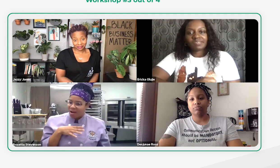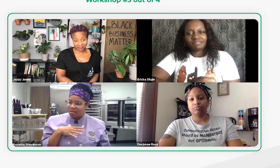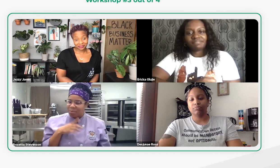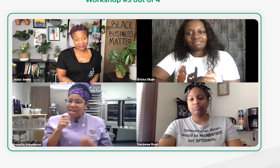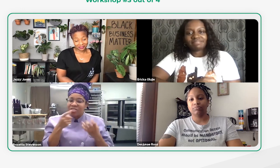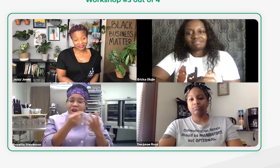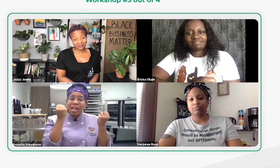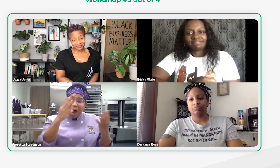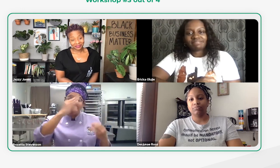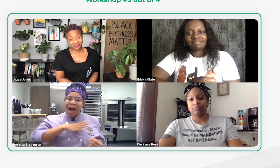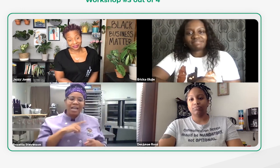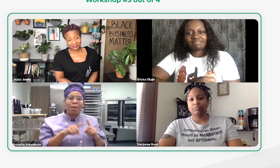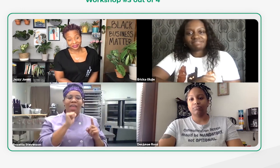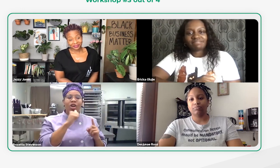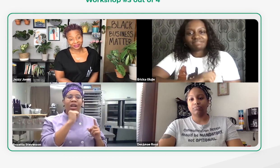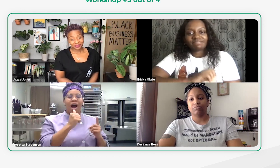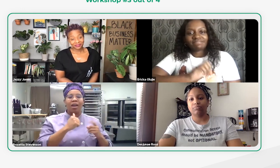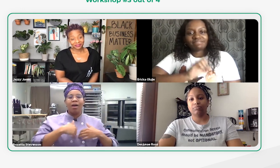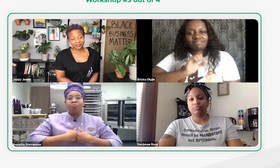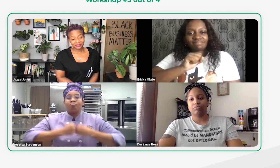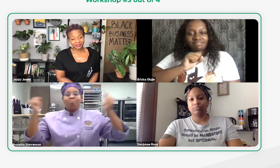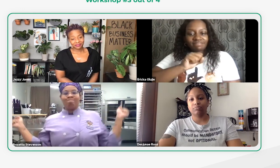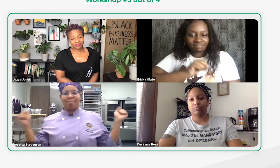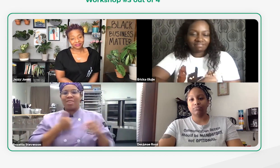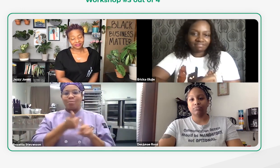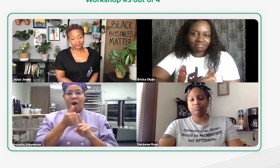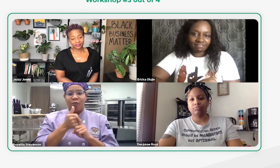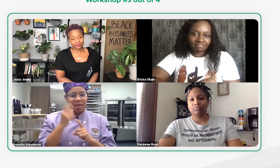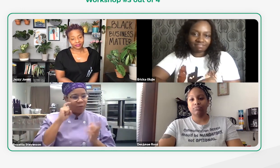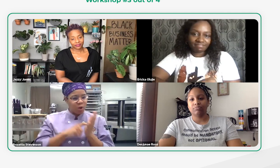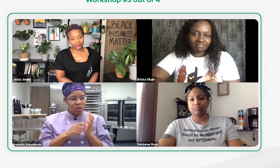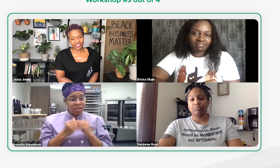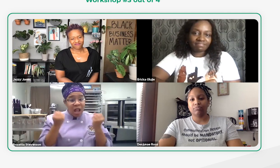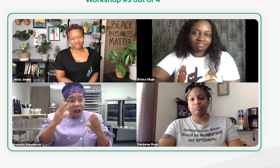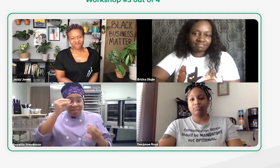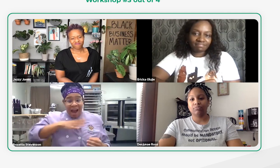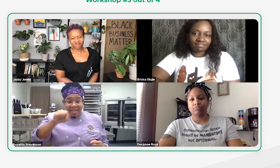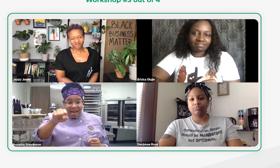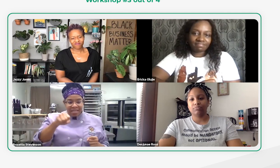black the female on businesses. There's more guys out there, but they're not out there advertising